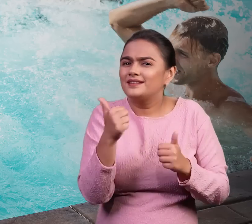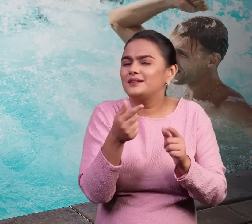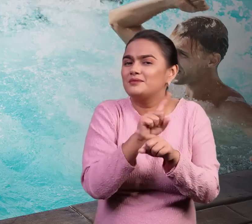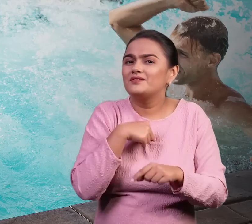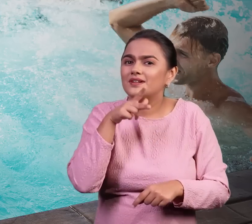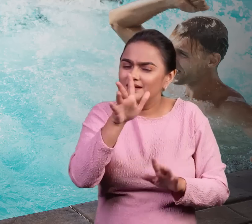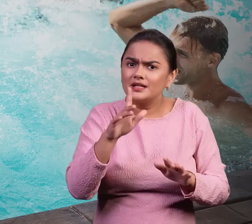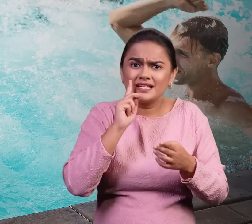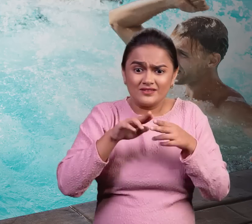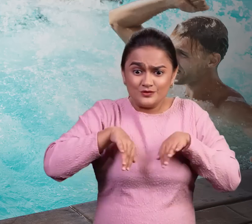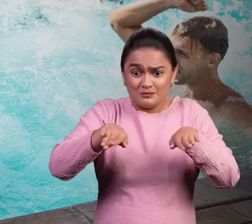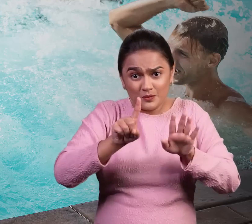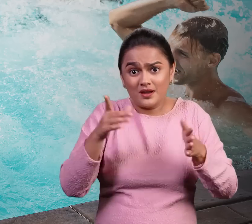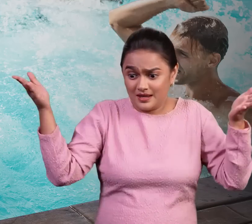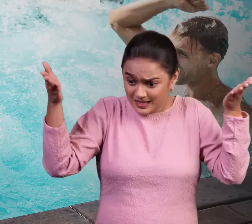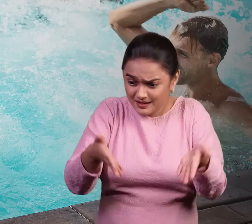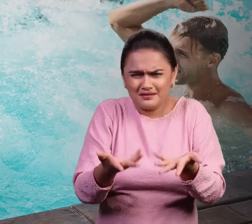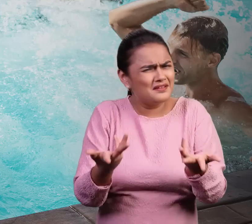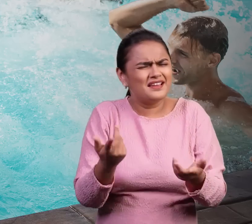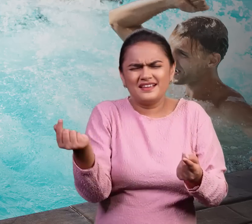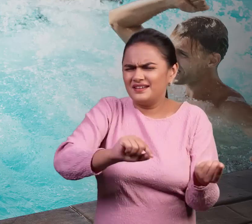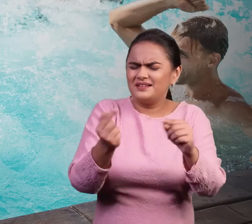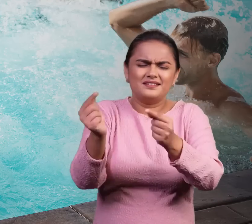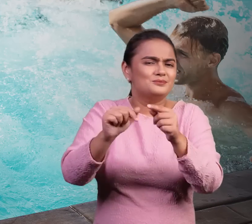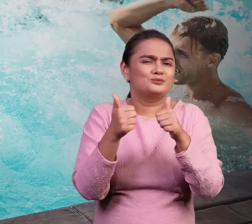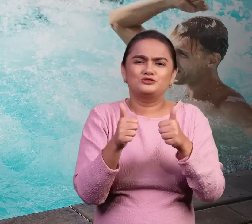The virus will not transmit if you share the swimming pool.